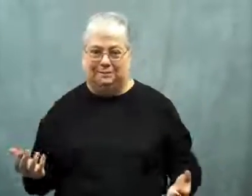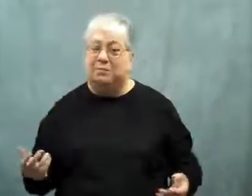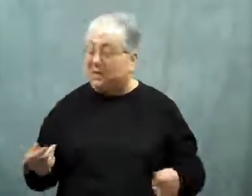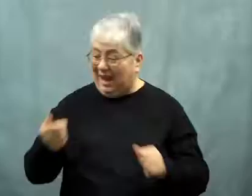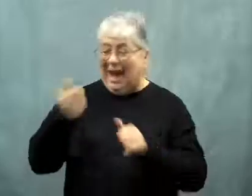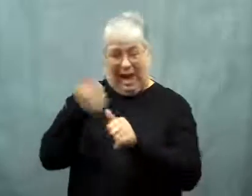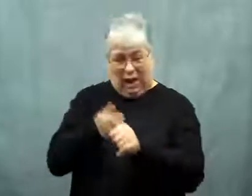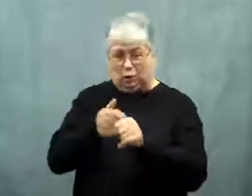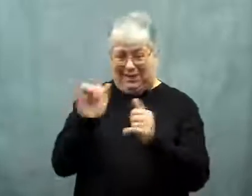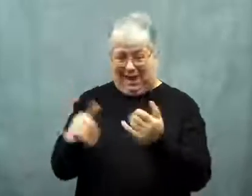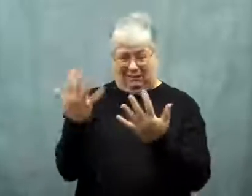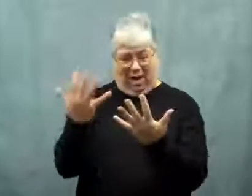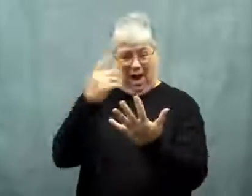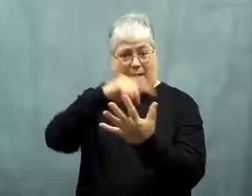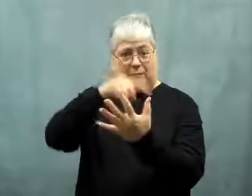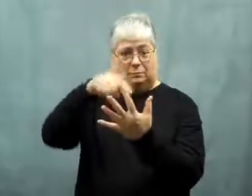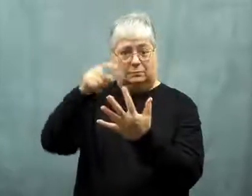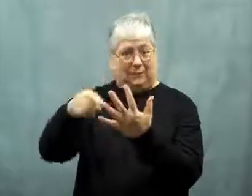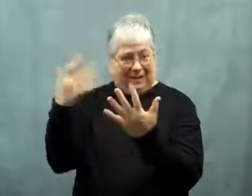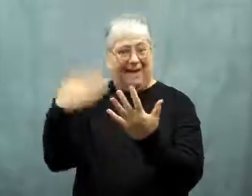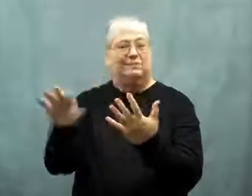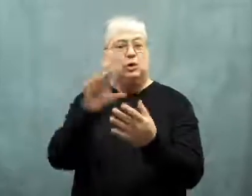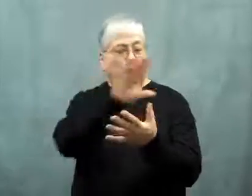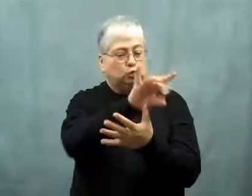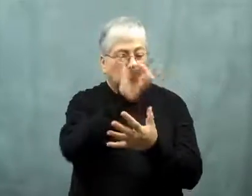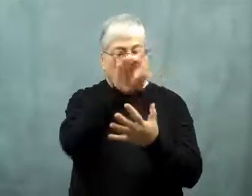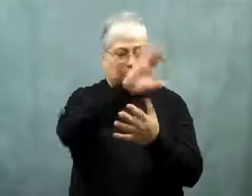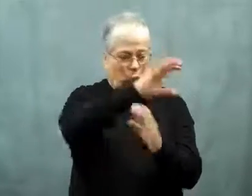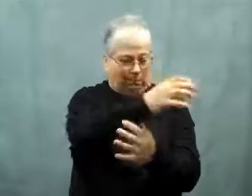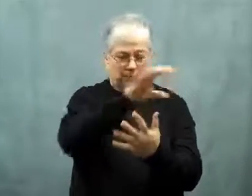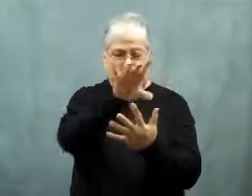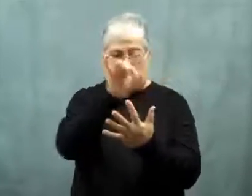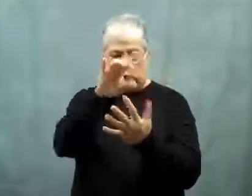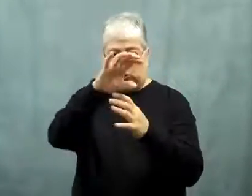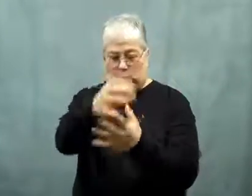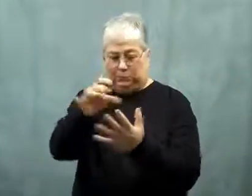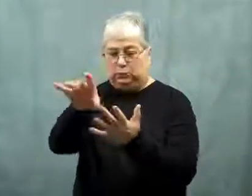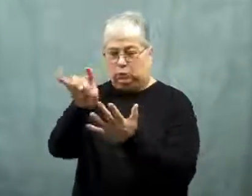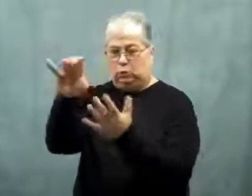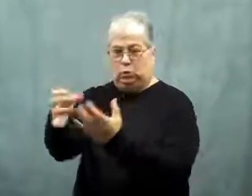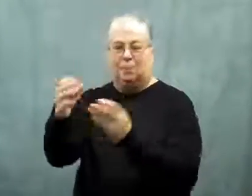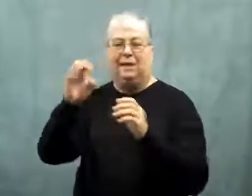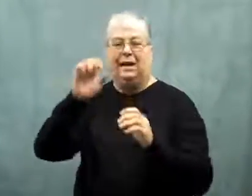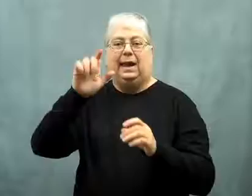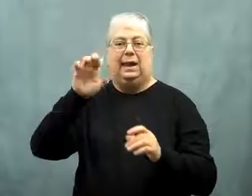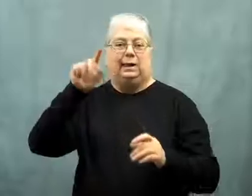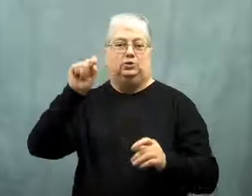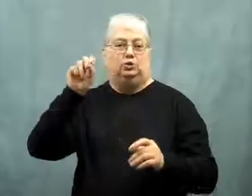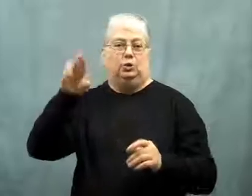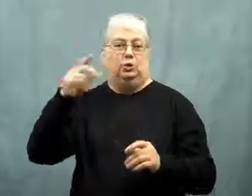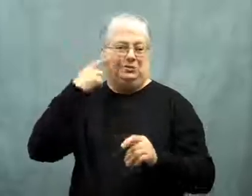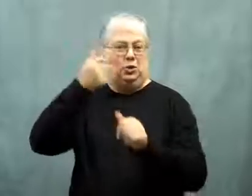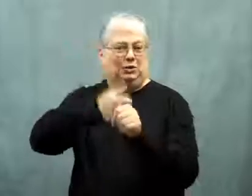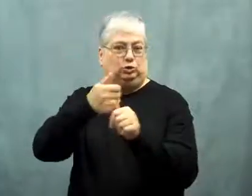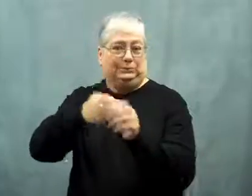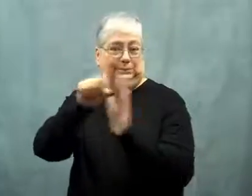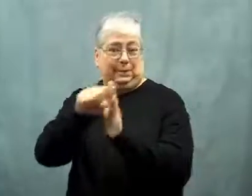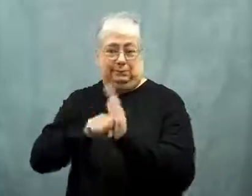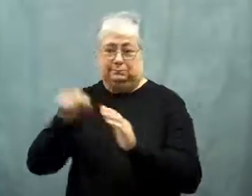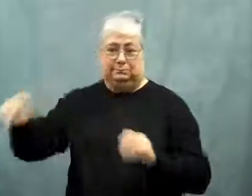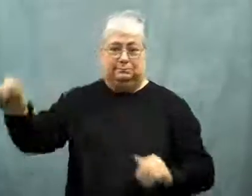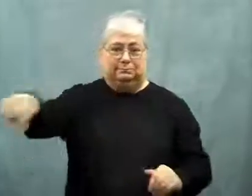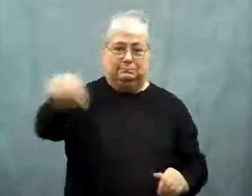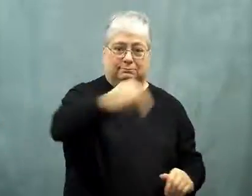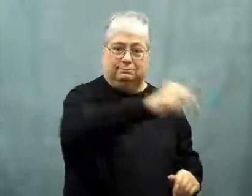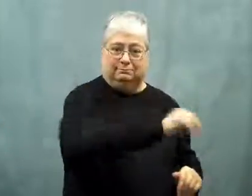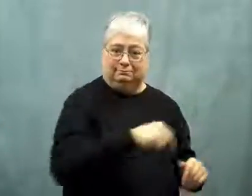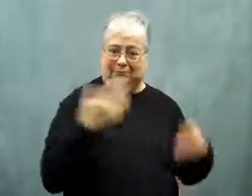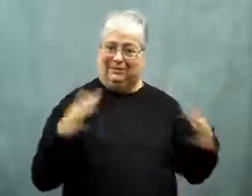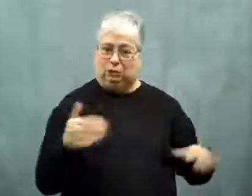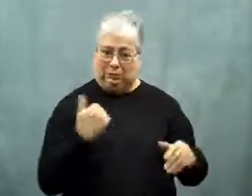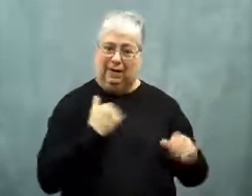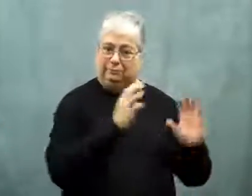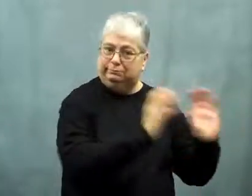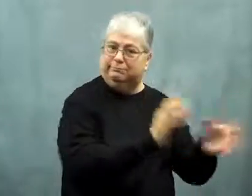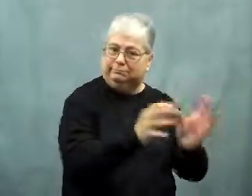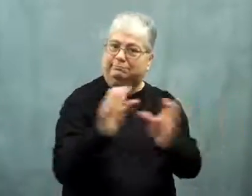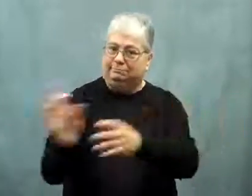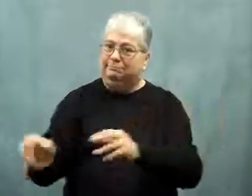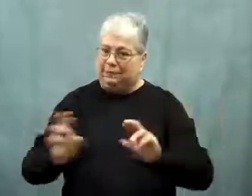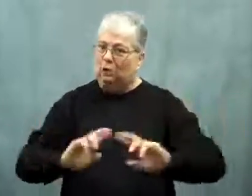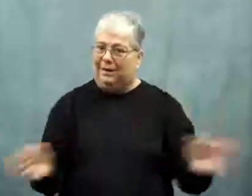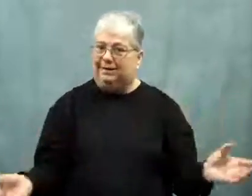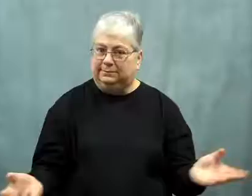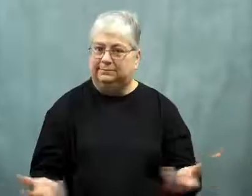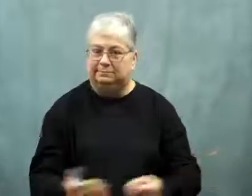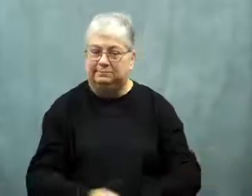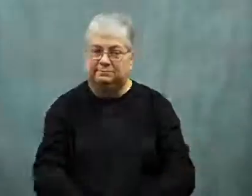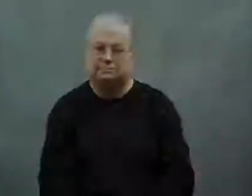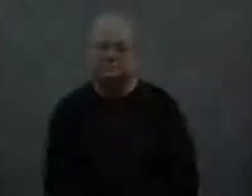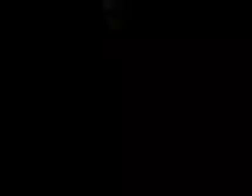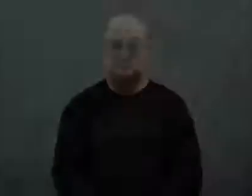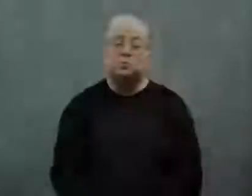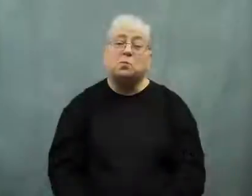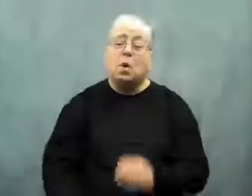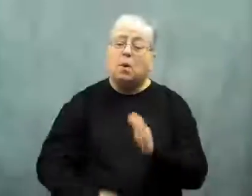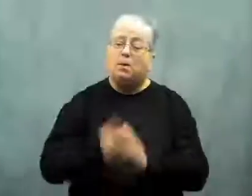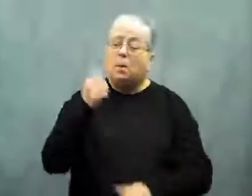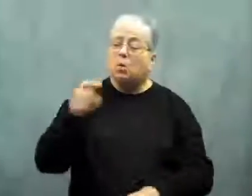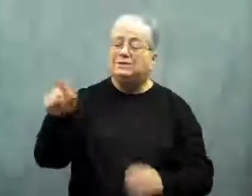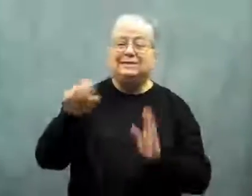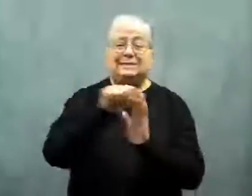Each of those five candidates has a group of electors selected for each state.